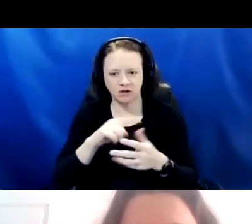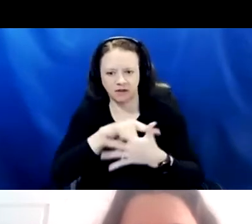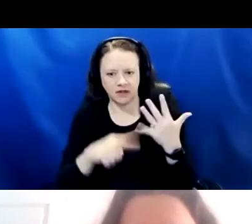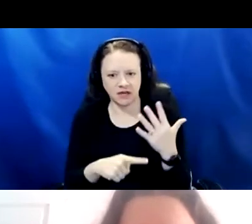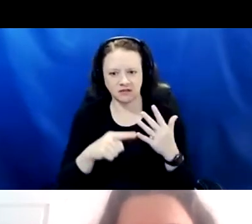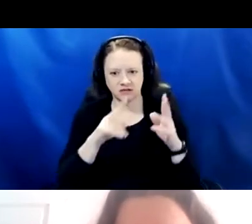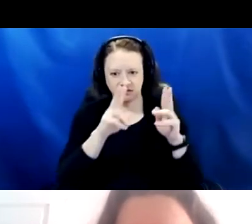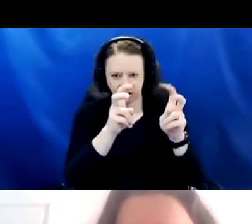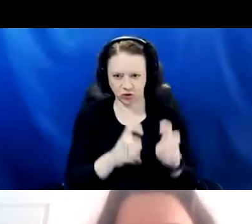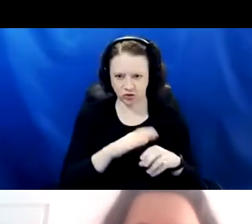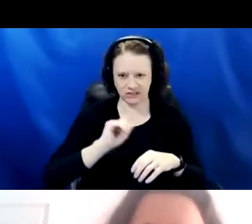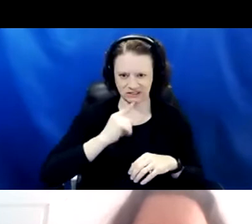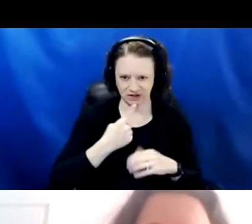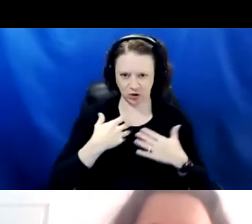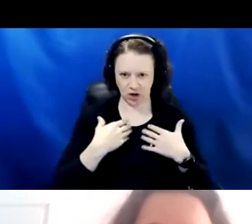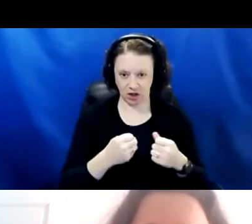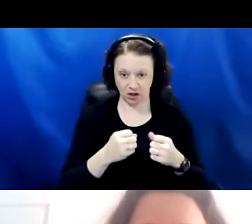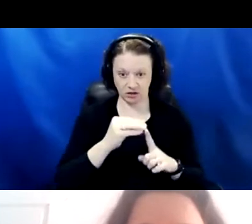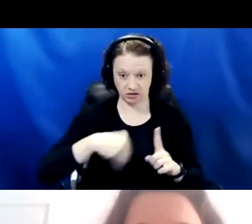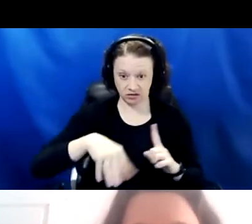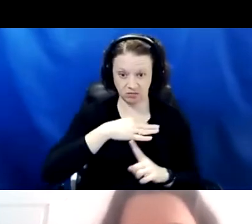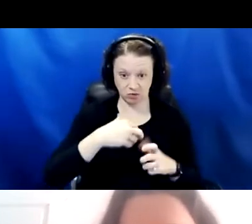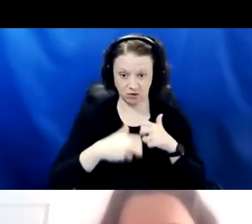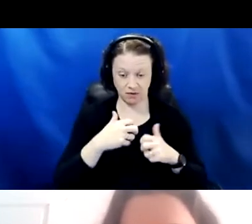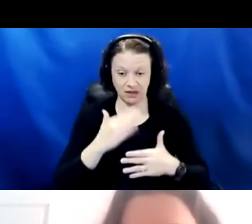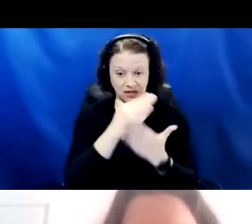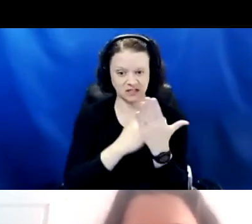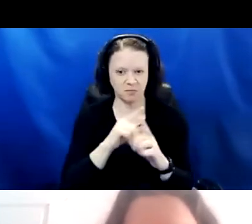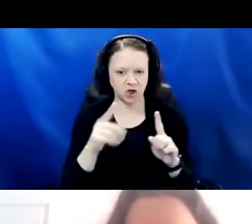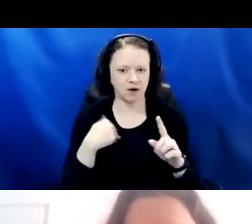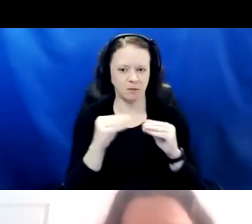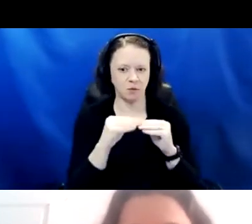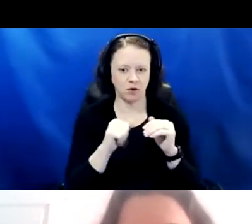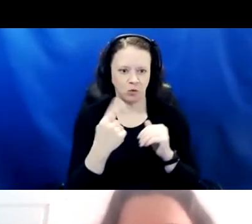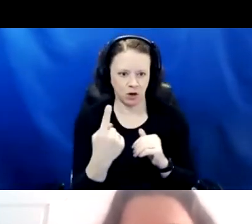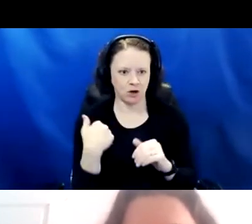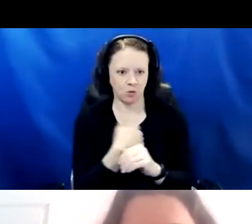but you have more than one. And we know from the fair study that the, you know,